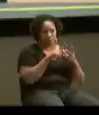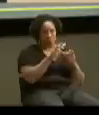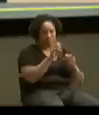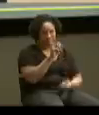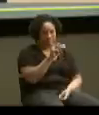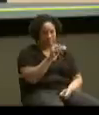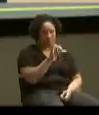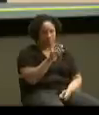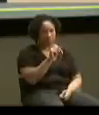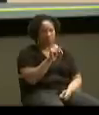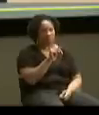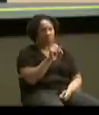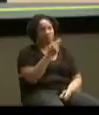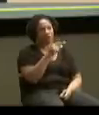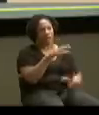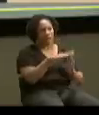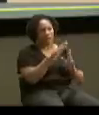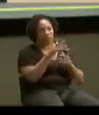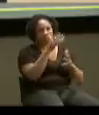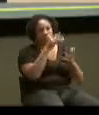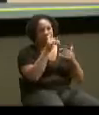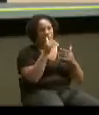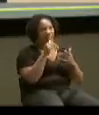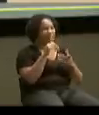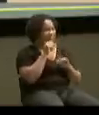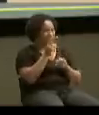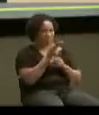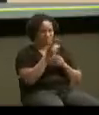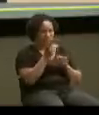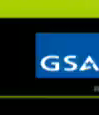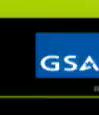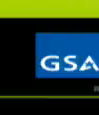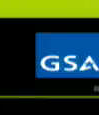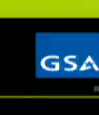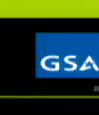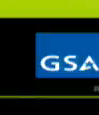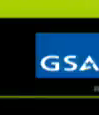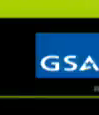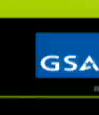YOUR GSG EMISSIONS ARE IS NOT FRUITFUL IF YOU DON'T USE THAT INFORMATION TO DO SOMETHING.